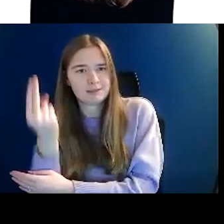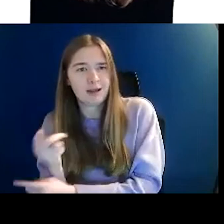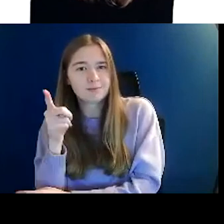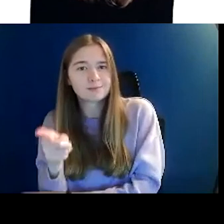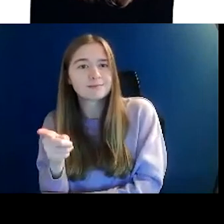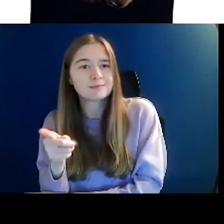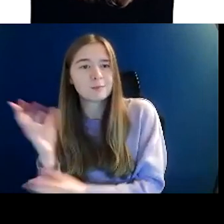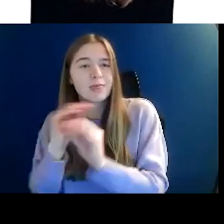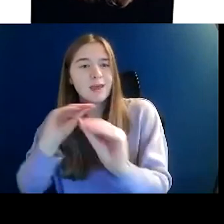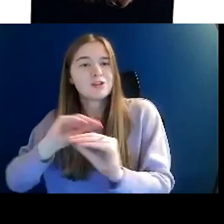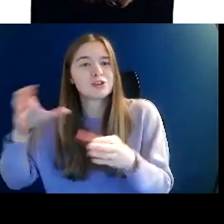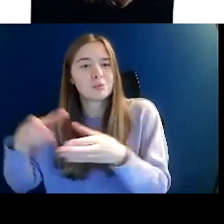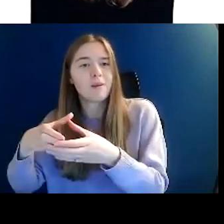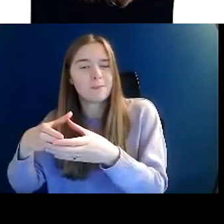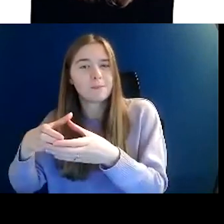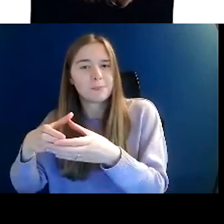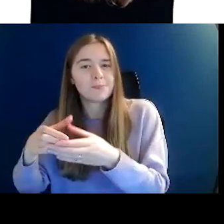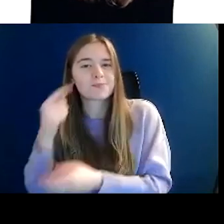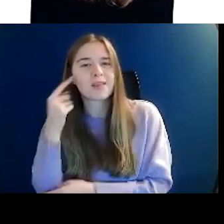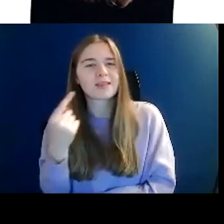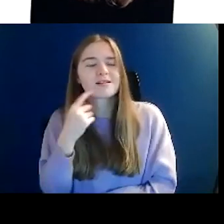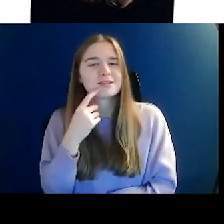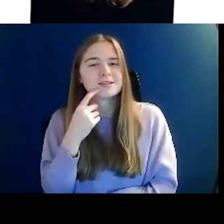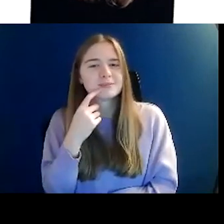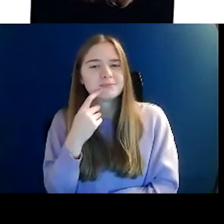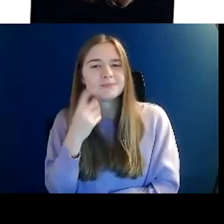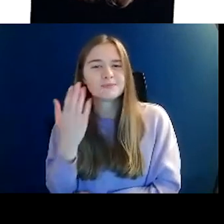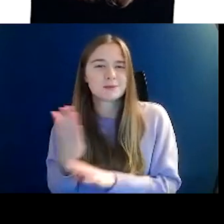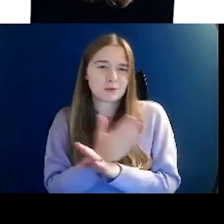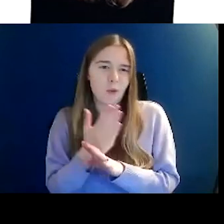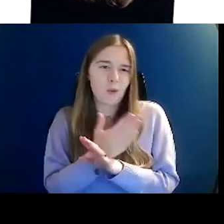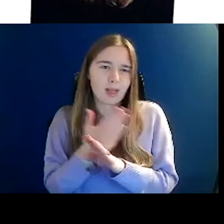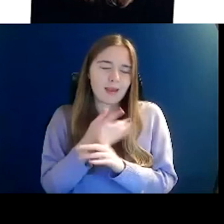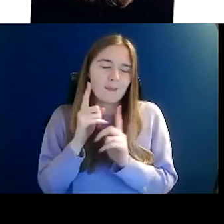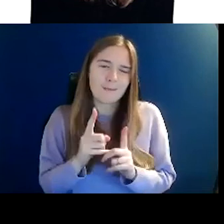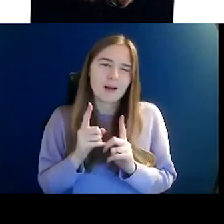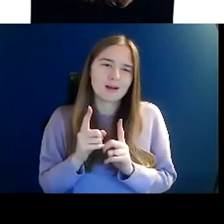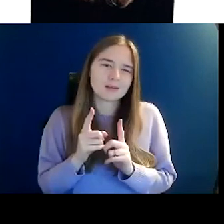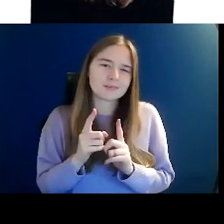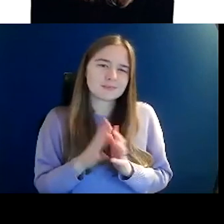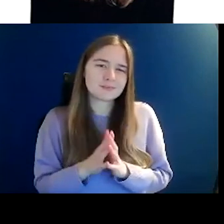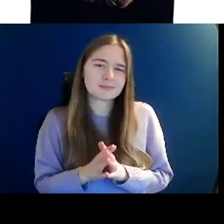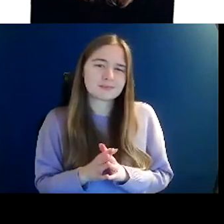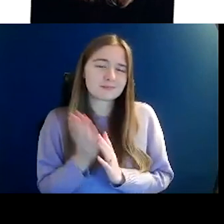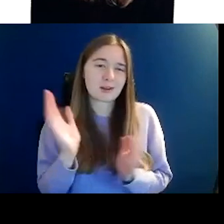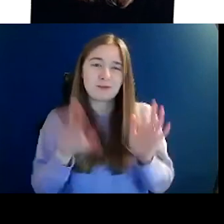So I think it's early days, but I, yeah, completely agree,